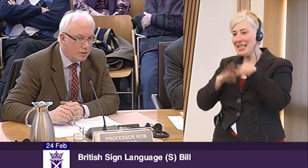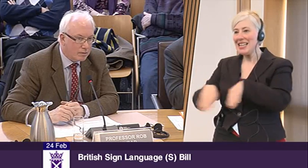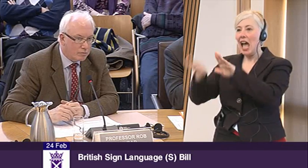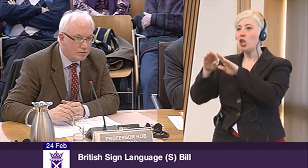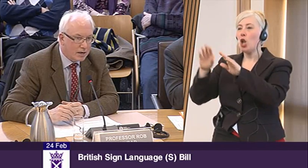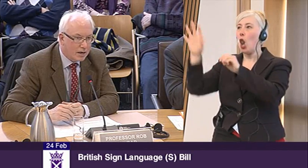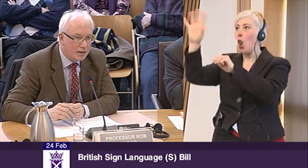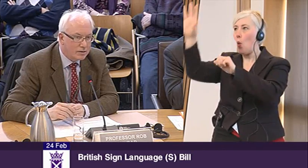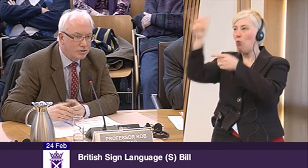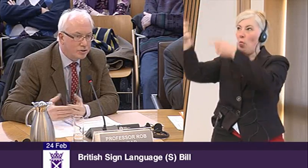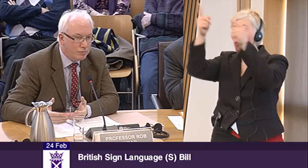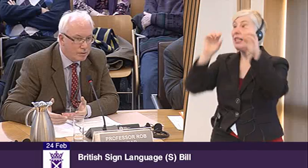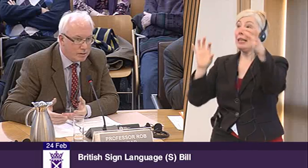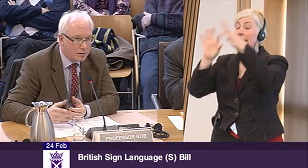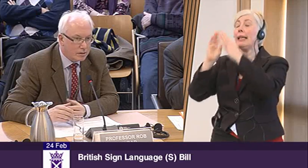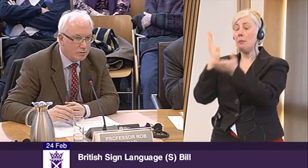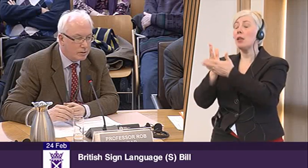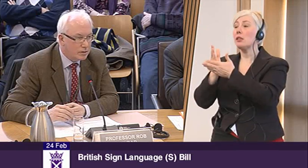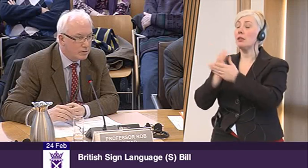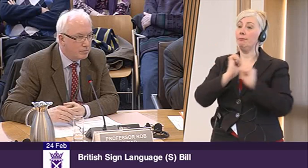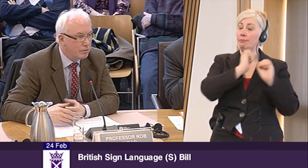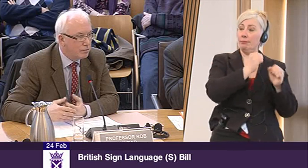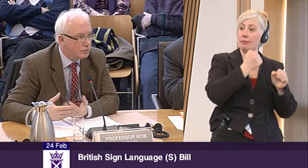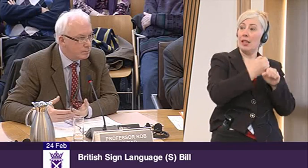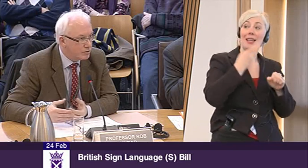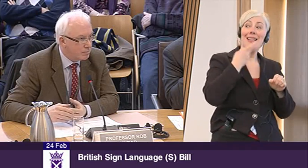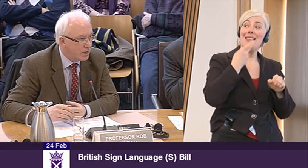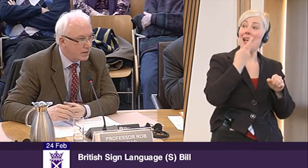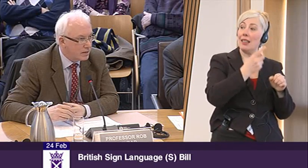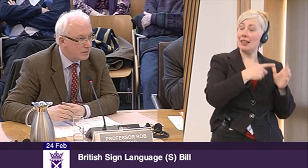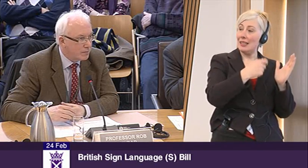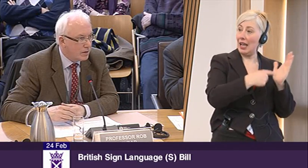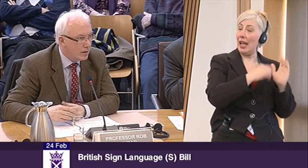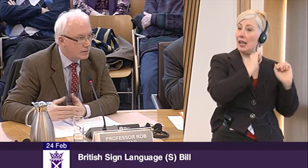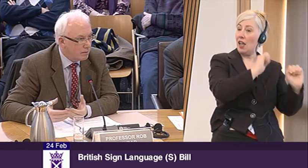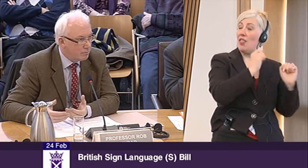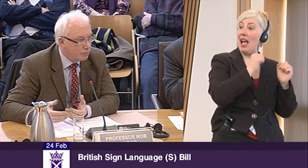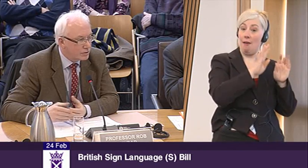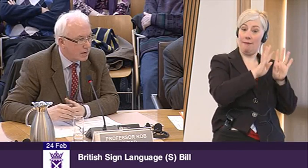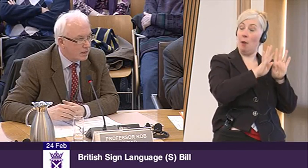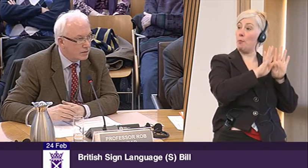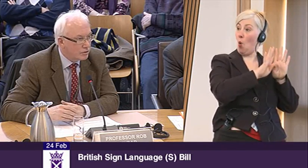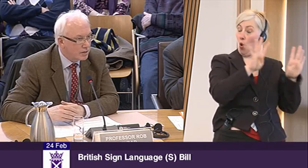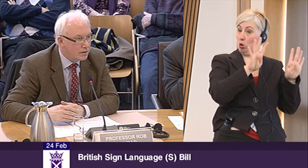Under the 2005 act, Bòrd na Gàidhlig has the power to issue guidance to public authorities,